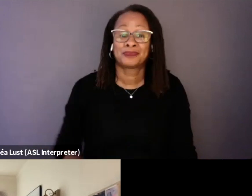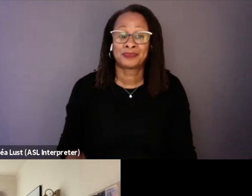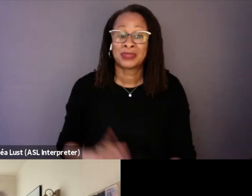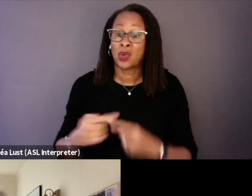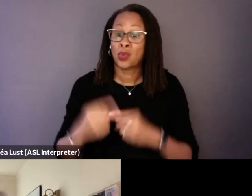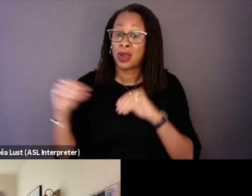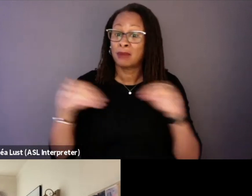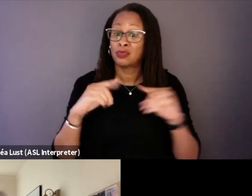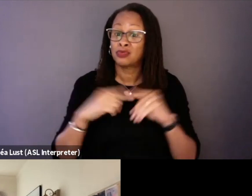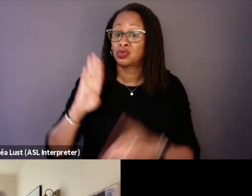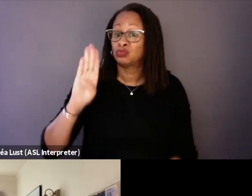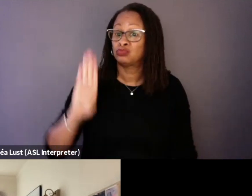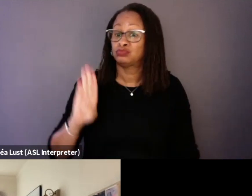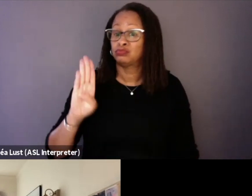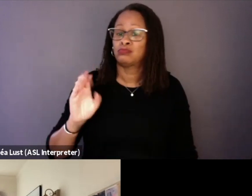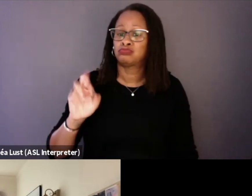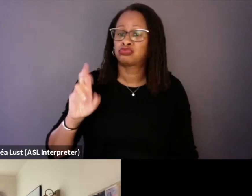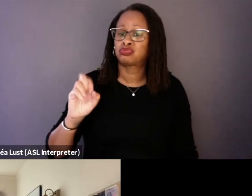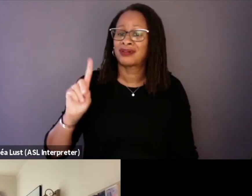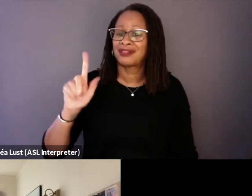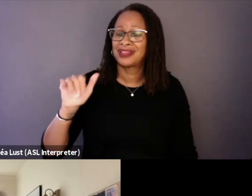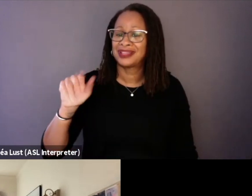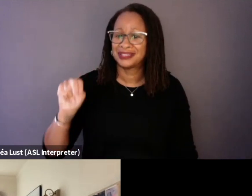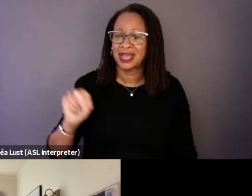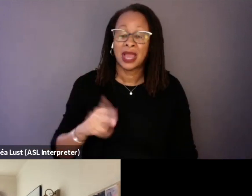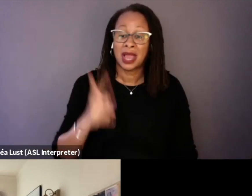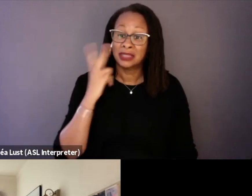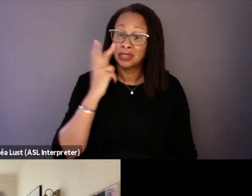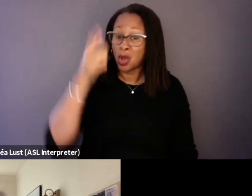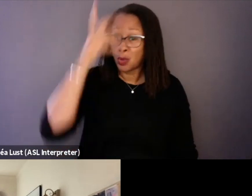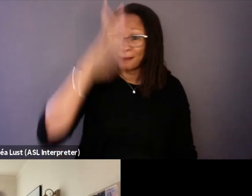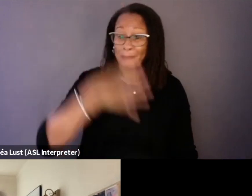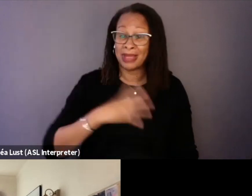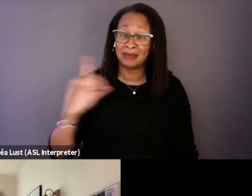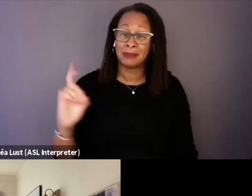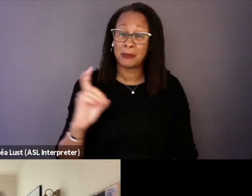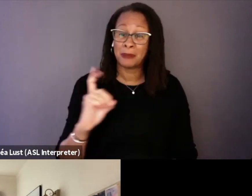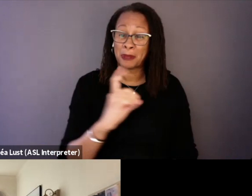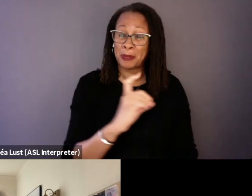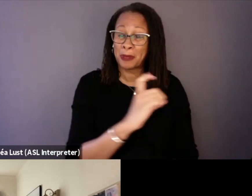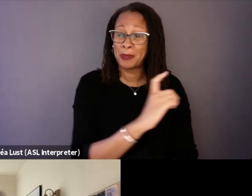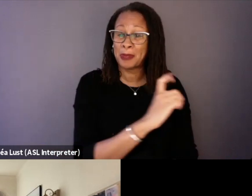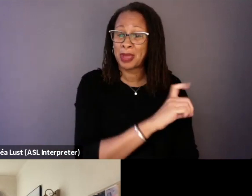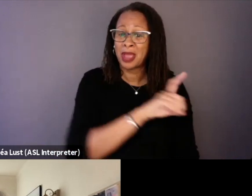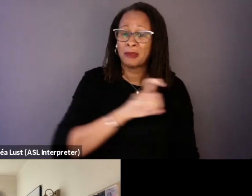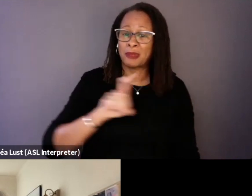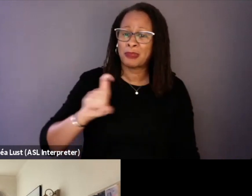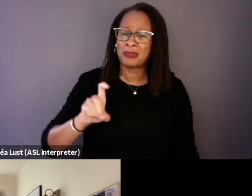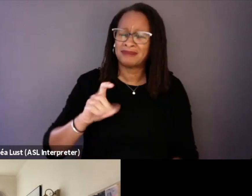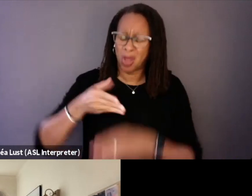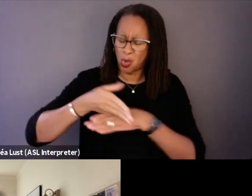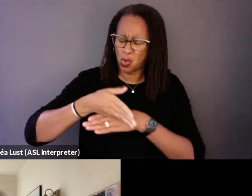there was this man that I used to see walk around with with something in a plastic bag.